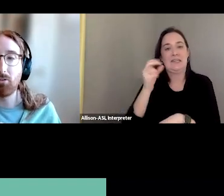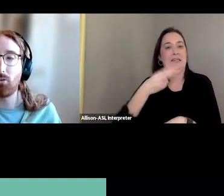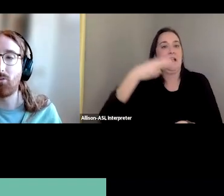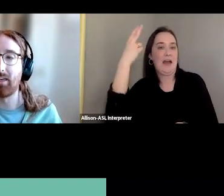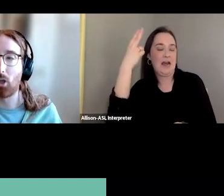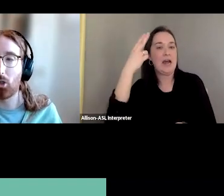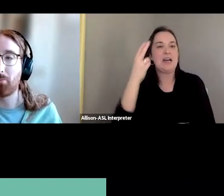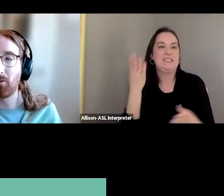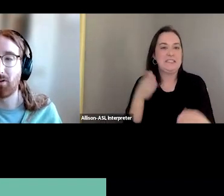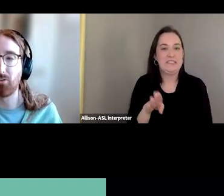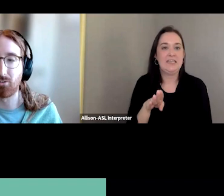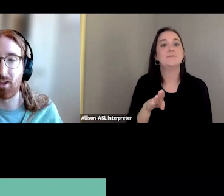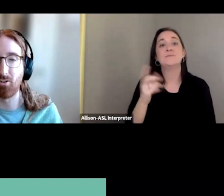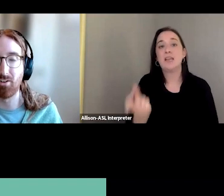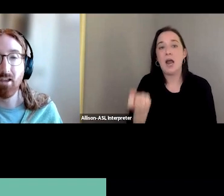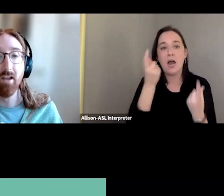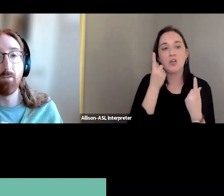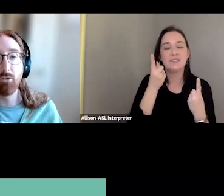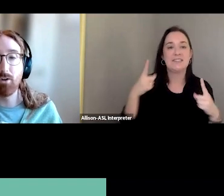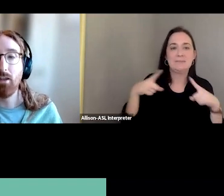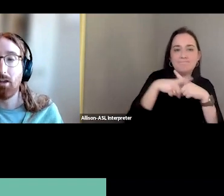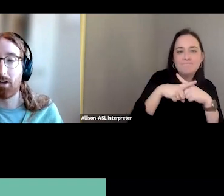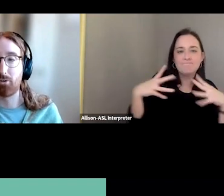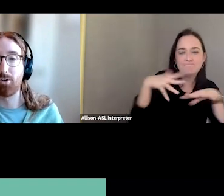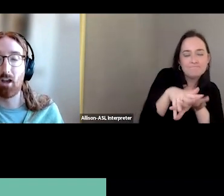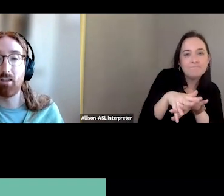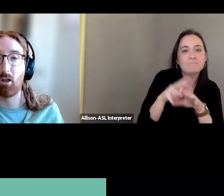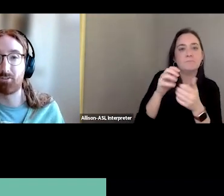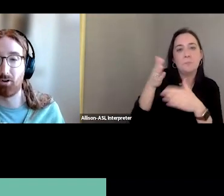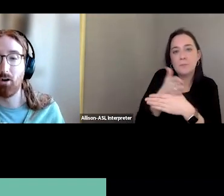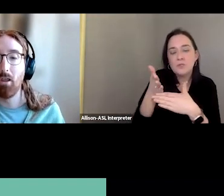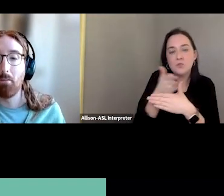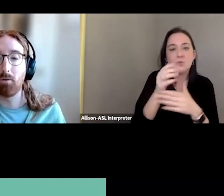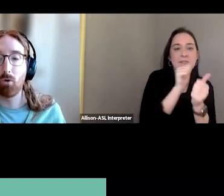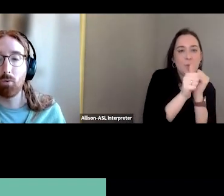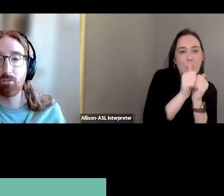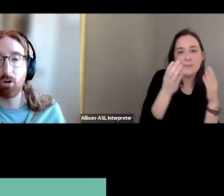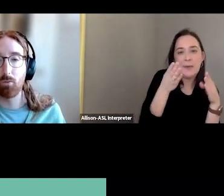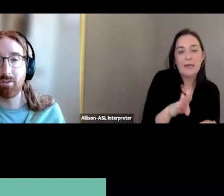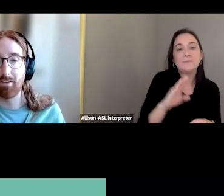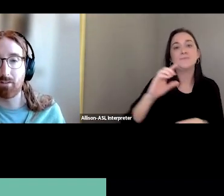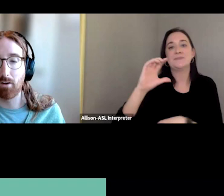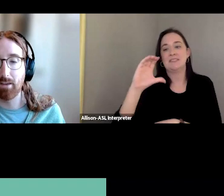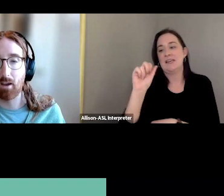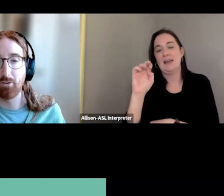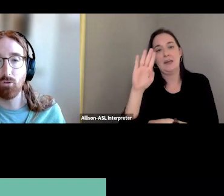Cannabis use, and College Prevention Strategies. Featuring Doctor Tai Lasseter. Before we get started with today's content,